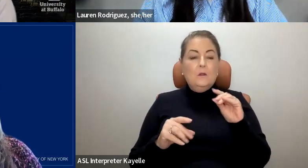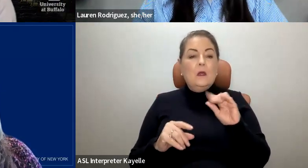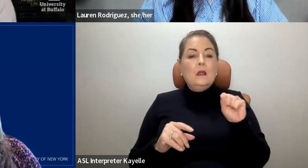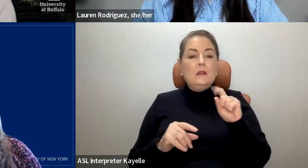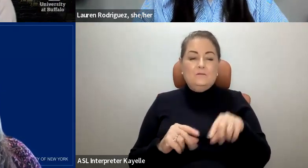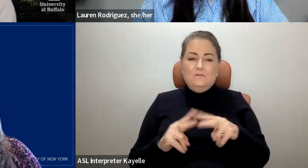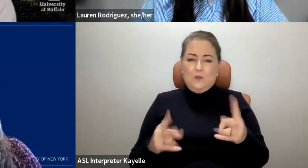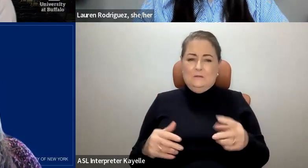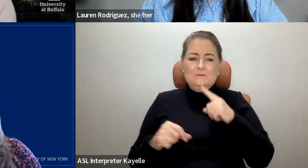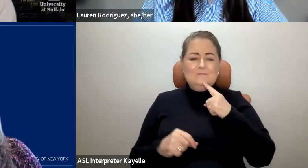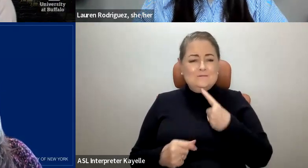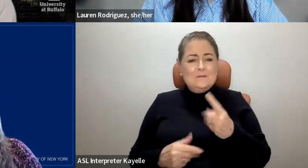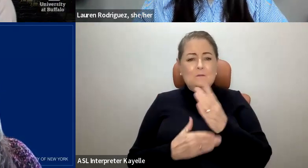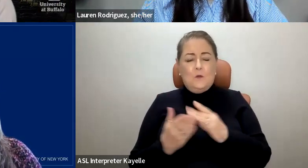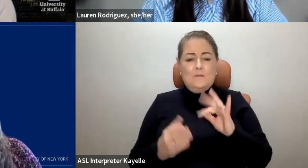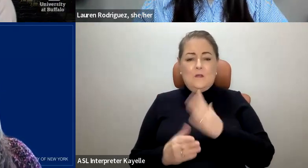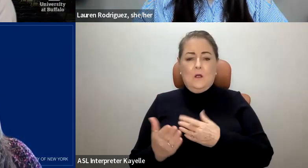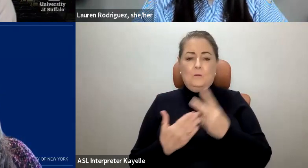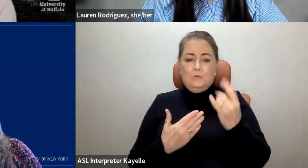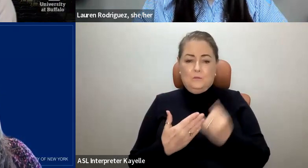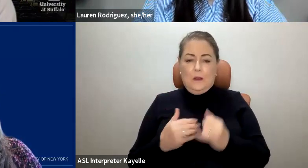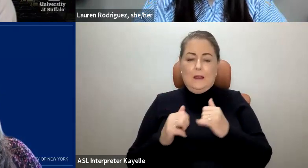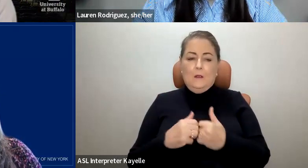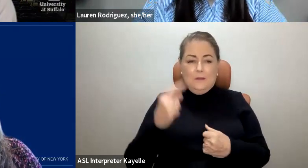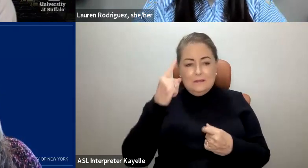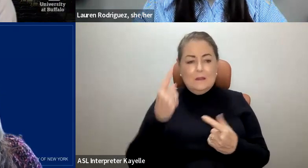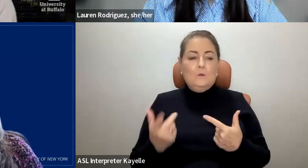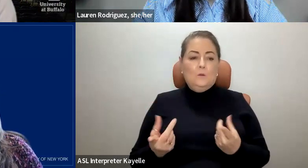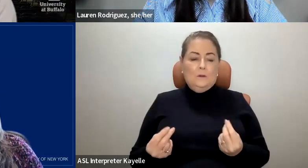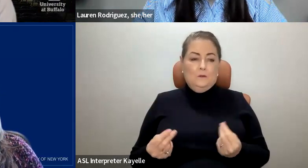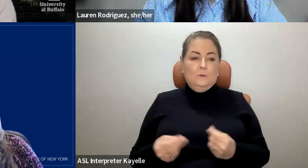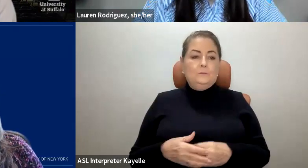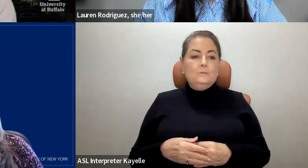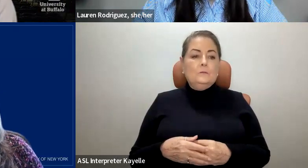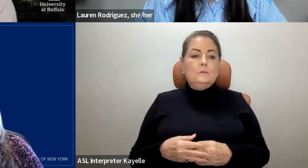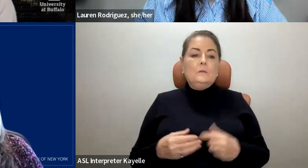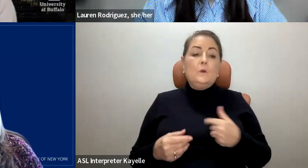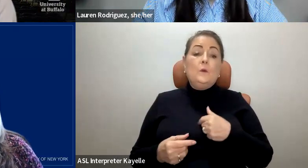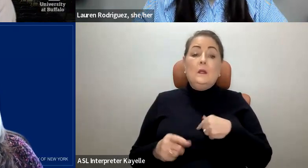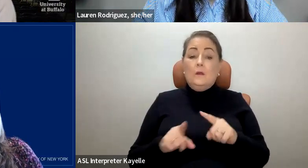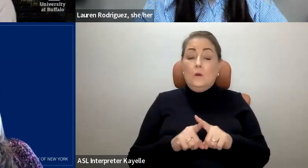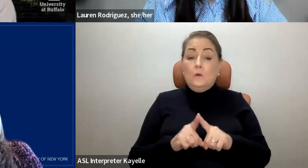significant part of our project and the way that we're thinking about what we're doing. We are also taking an approach to